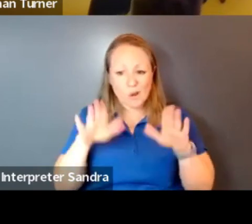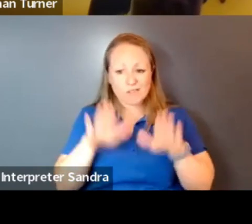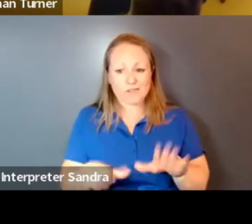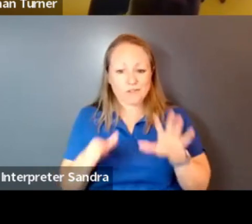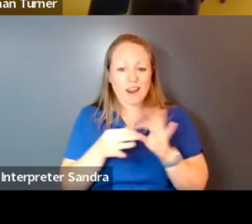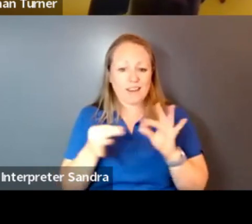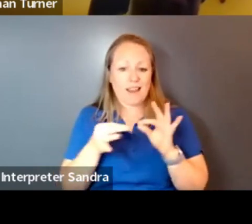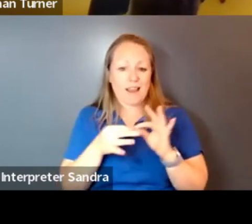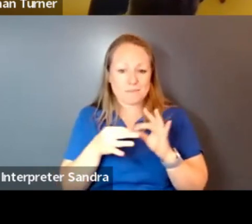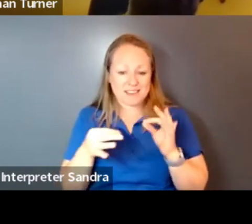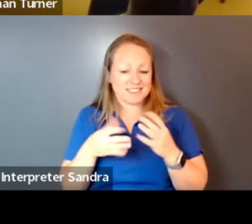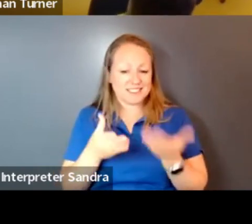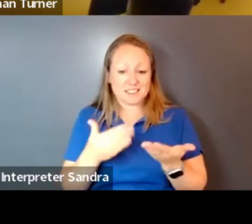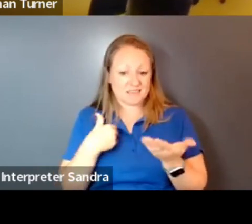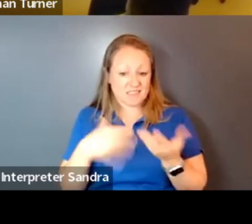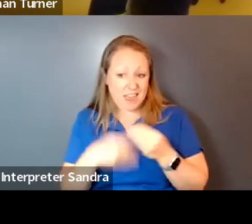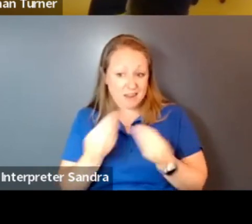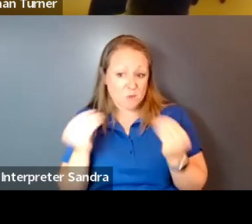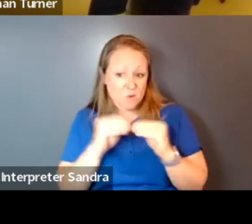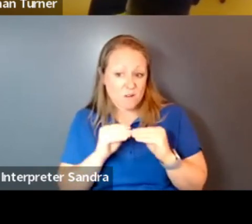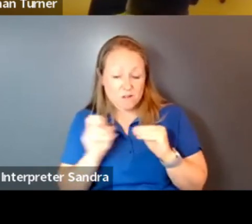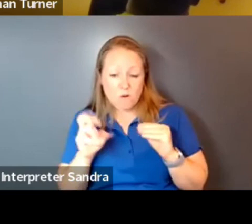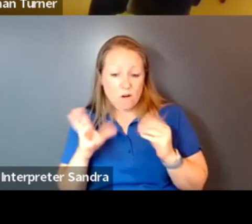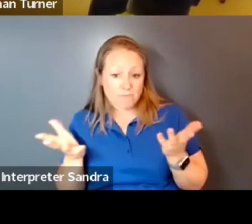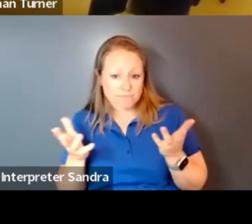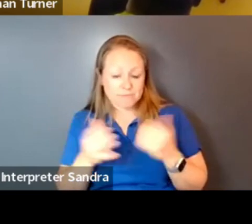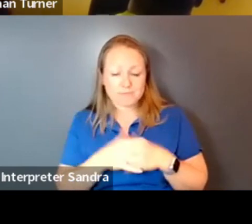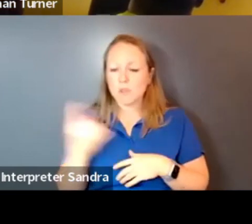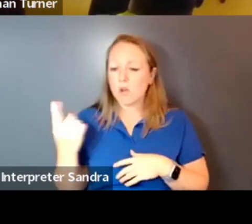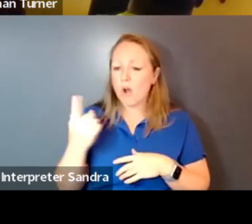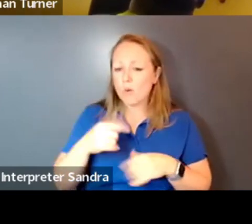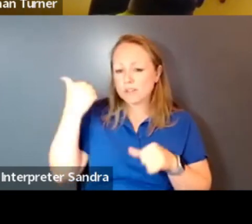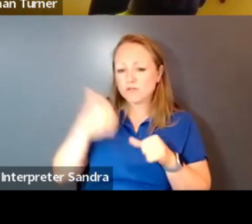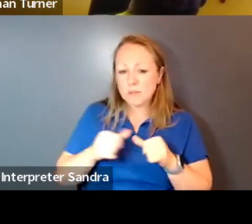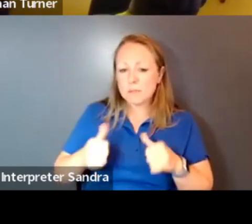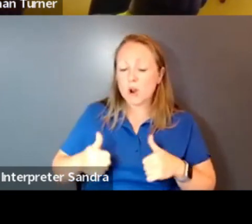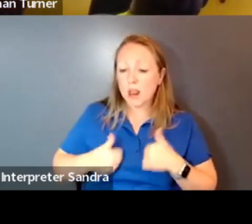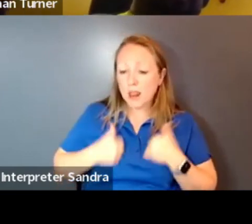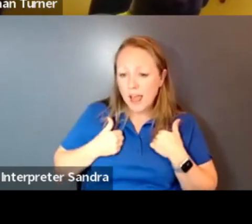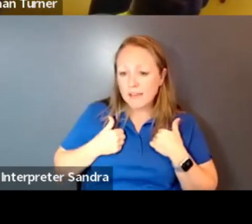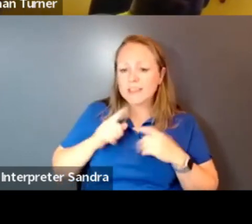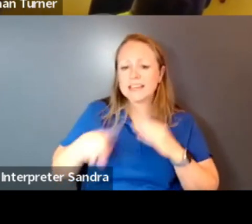before anything else to add? Nathan Turner: Always remember, life is about living, not about disability. And then if we're